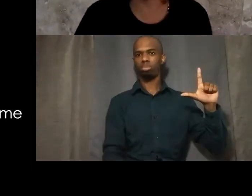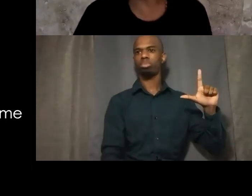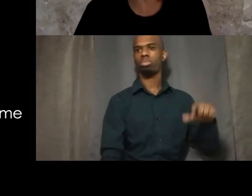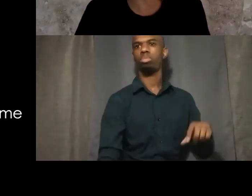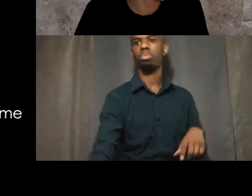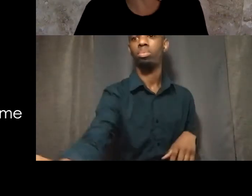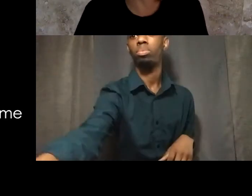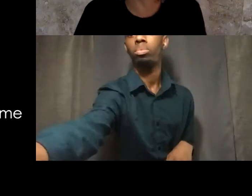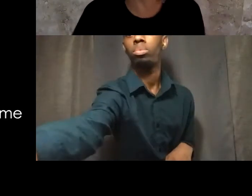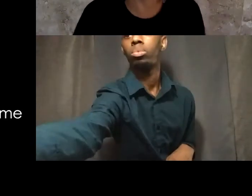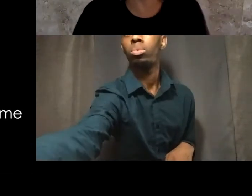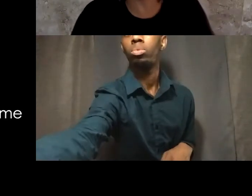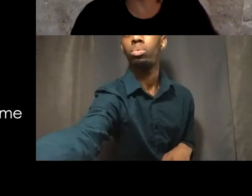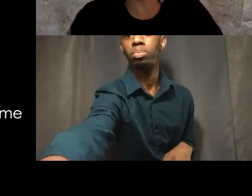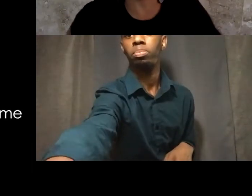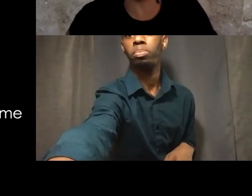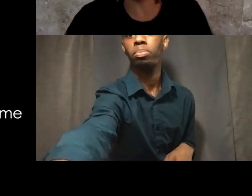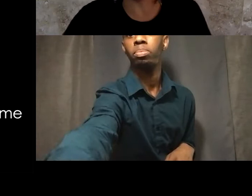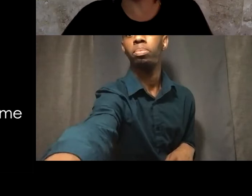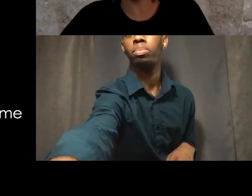That was actually part of this week's victories, right.